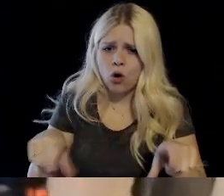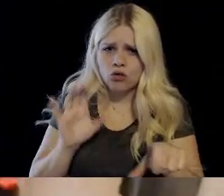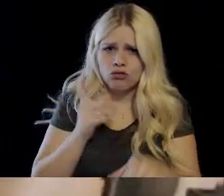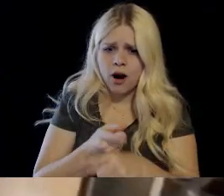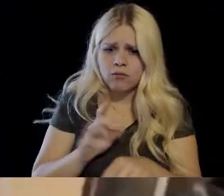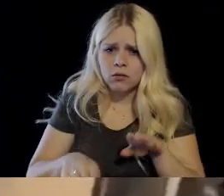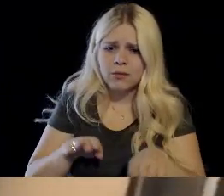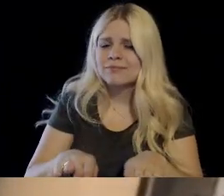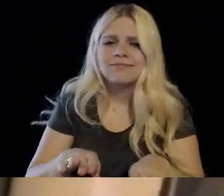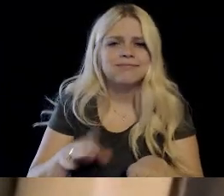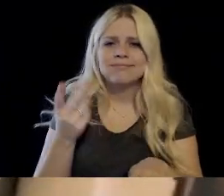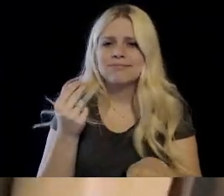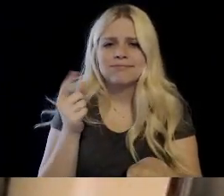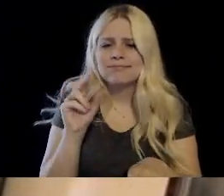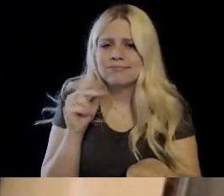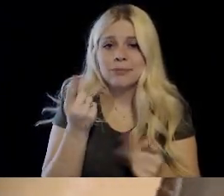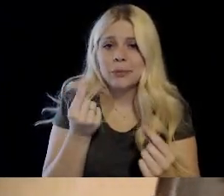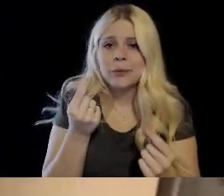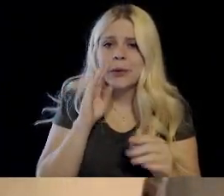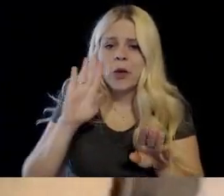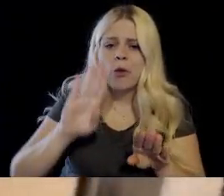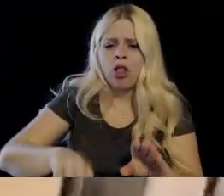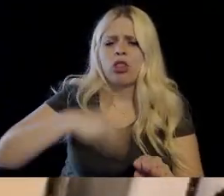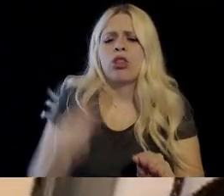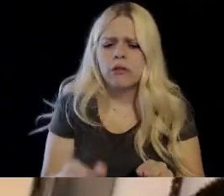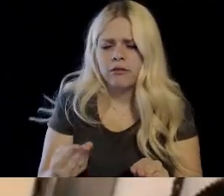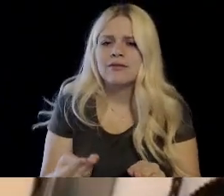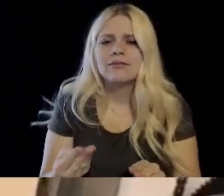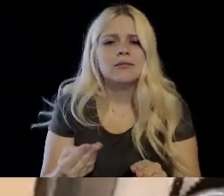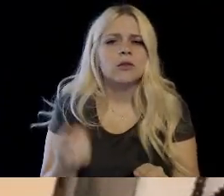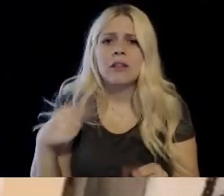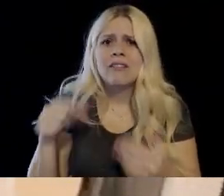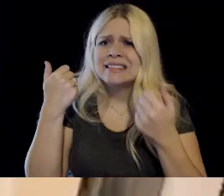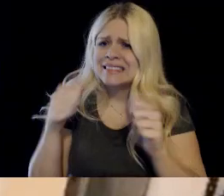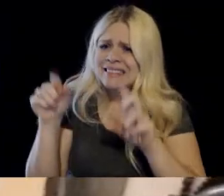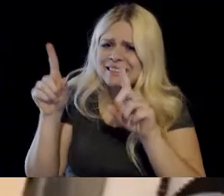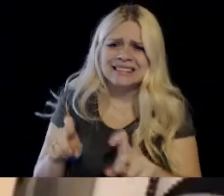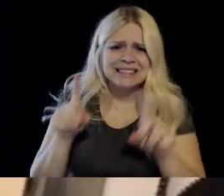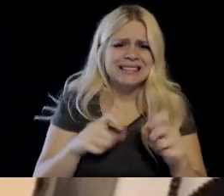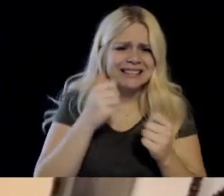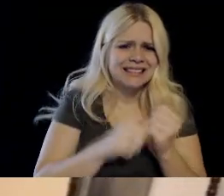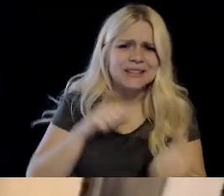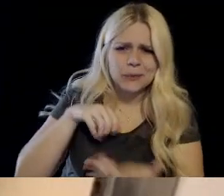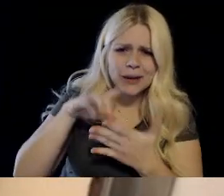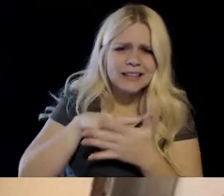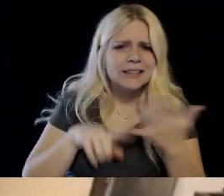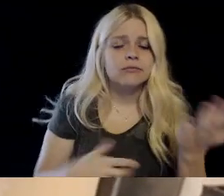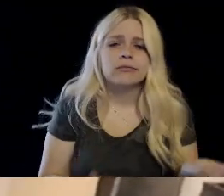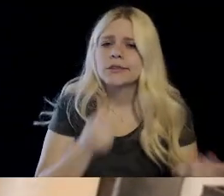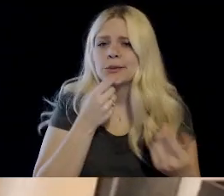Erica: They've pretty much tried all of the ways. Let's see how this one turned